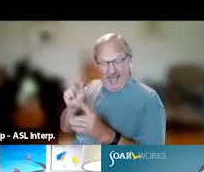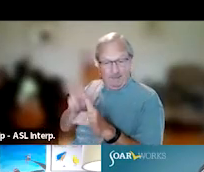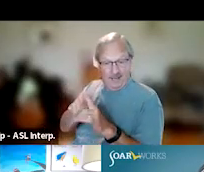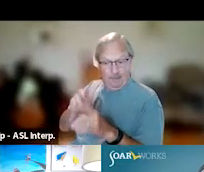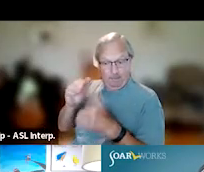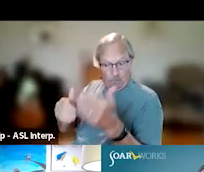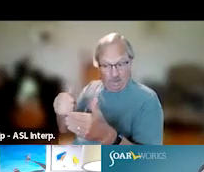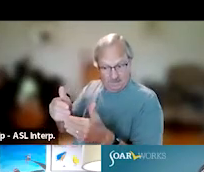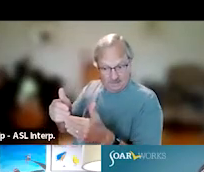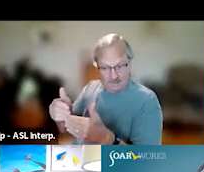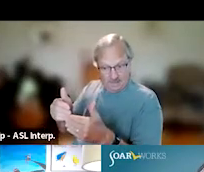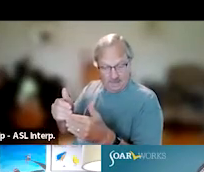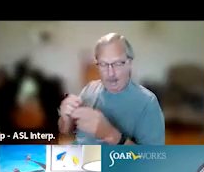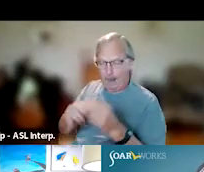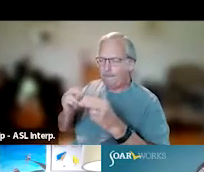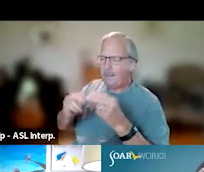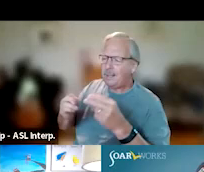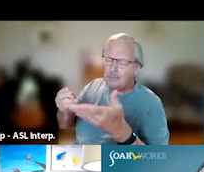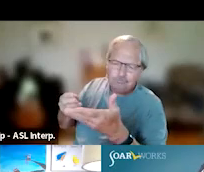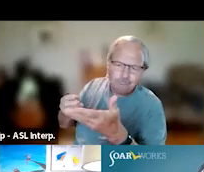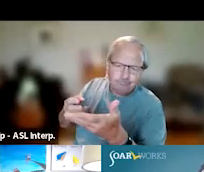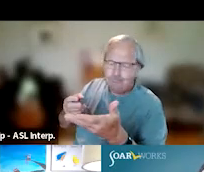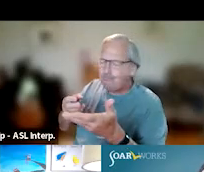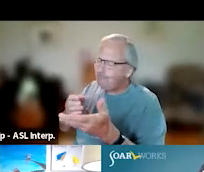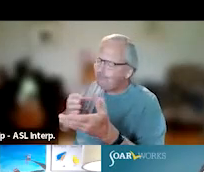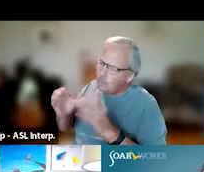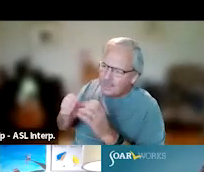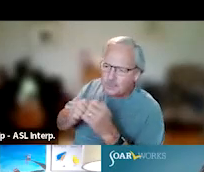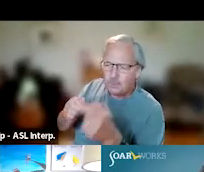by building rapport with good engagement skills,